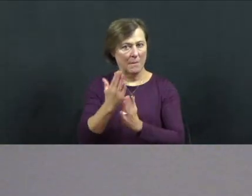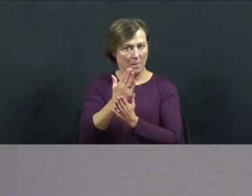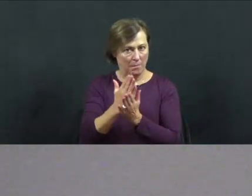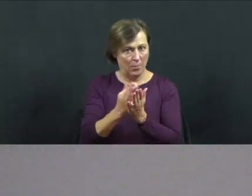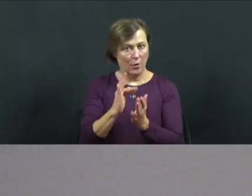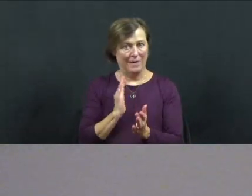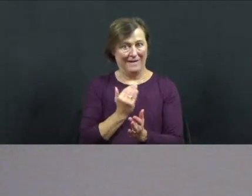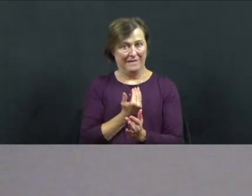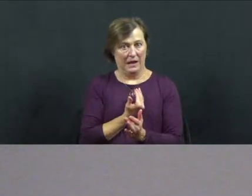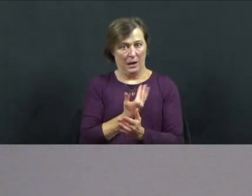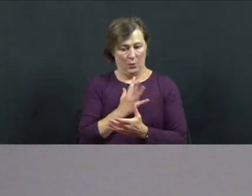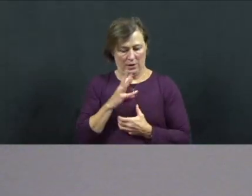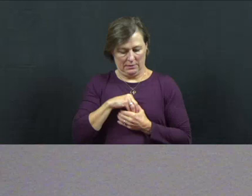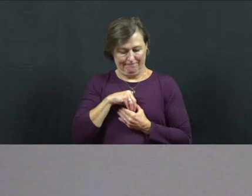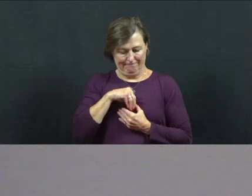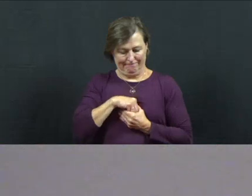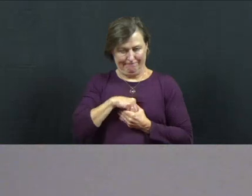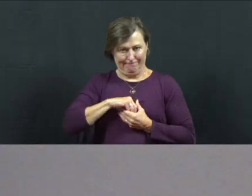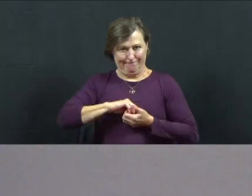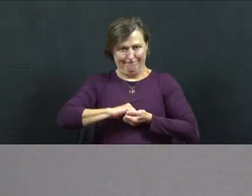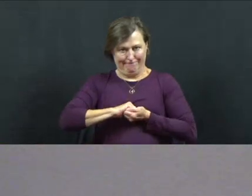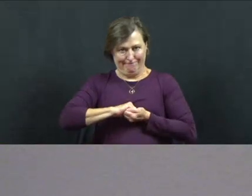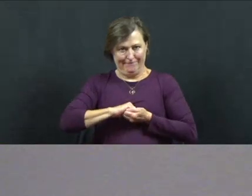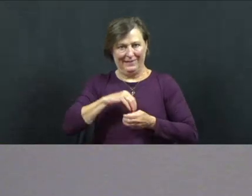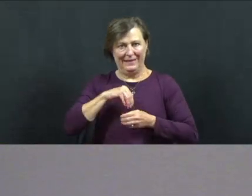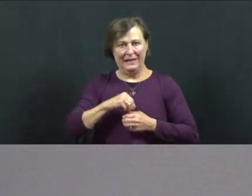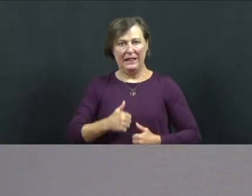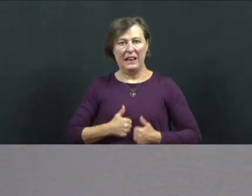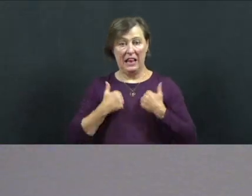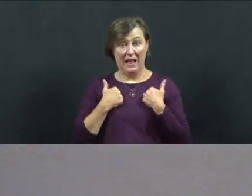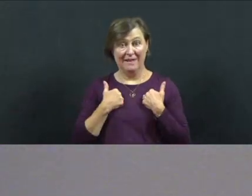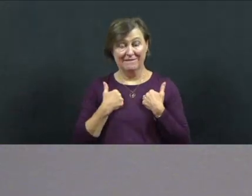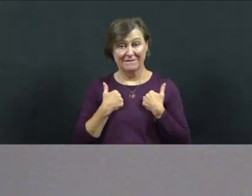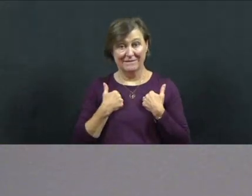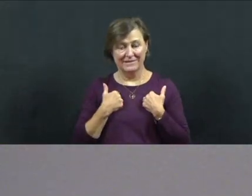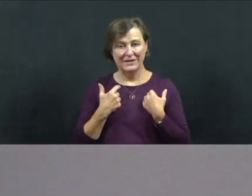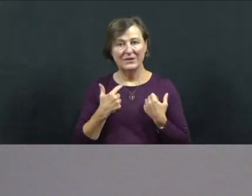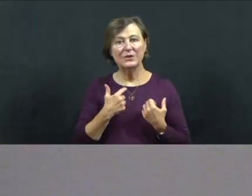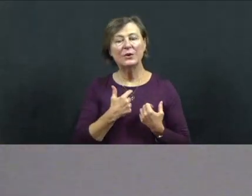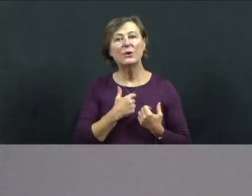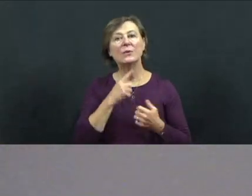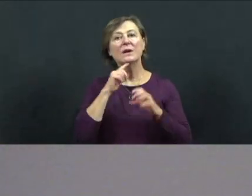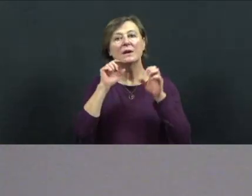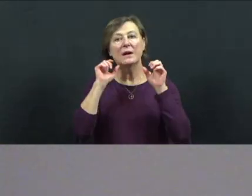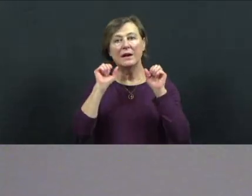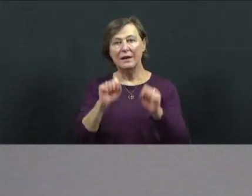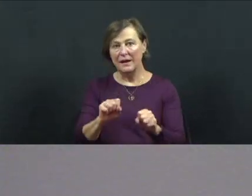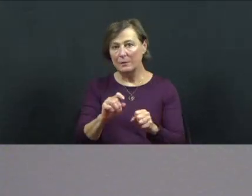being in life we are better able to handle stress,